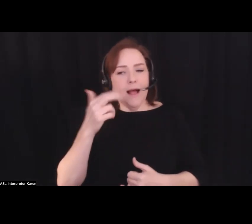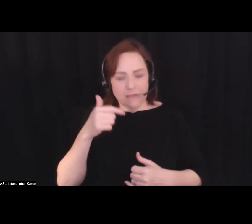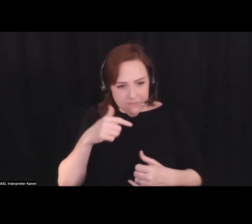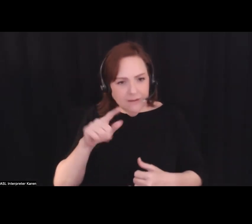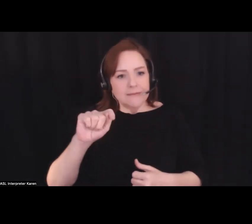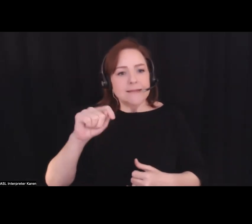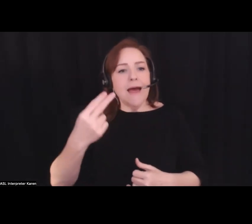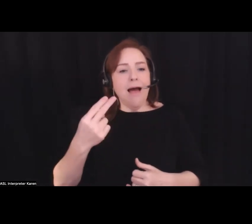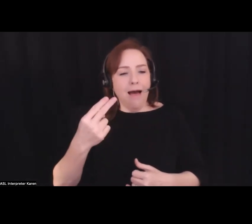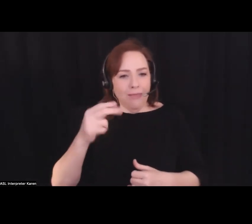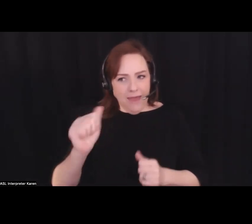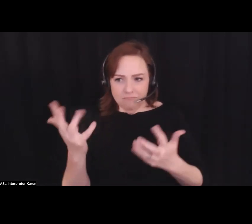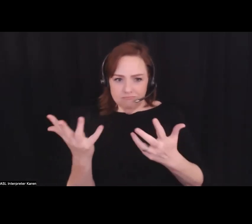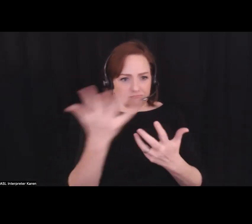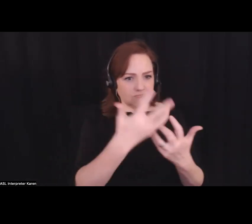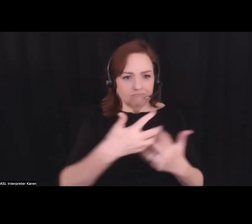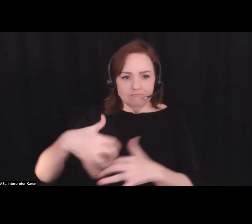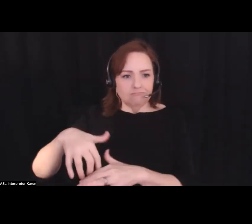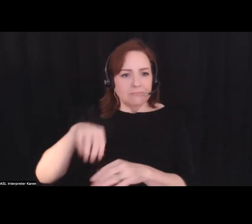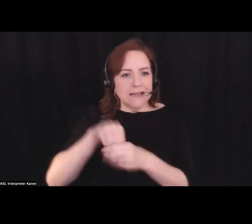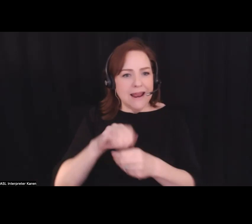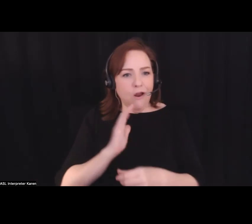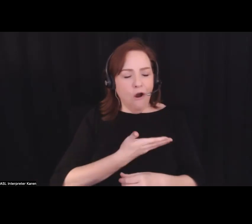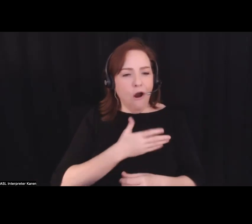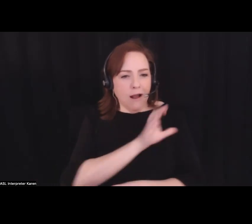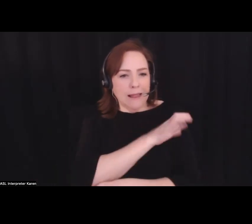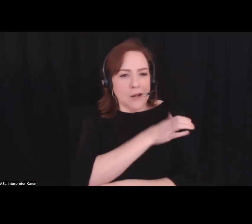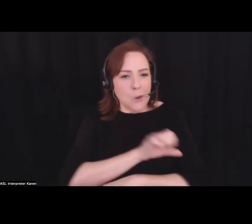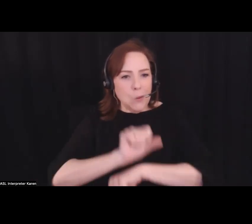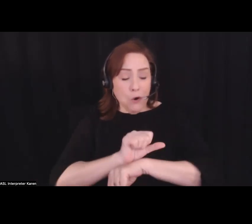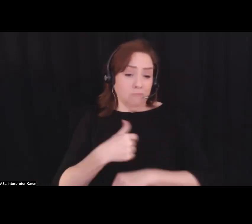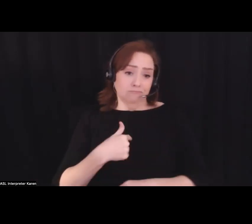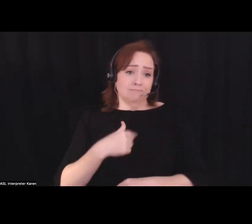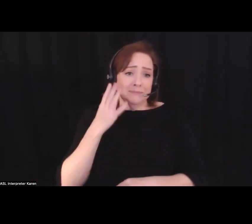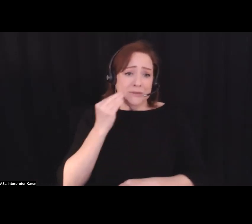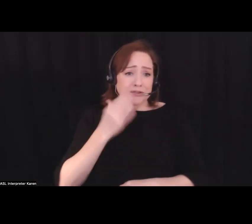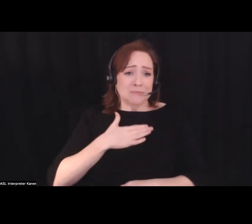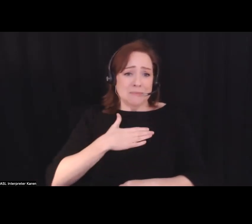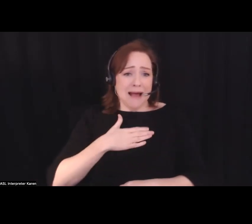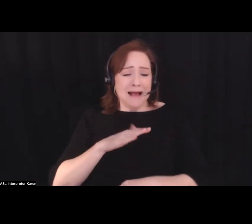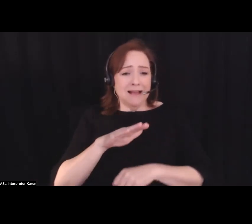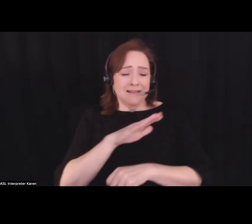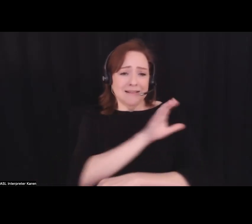workflow. I certainly have experienced this in my practice having multiple telehealth visits during